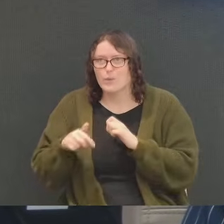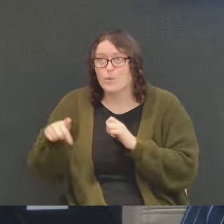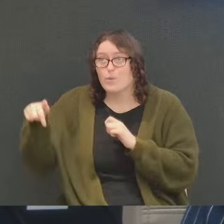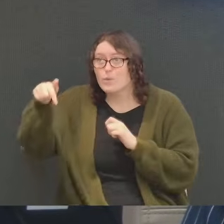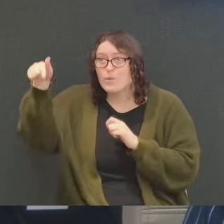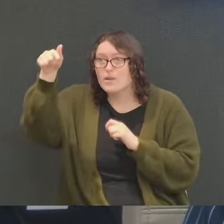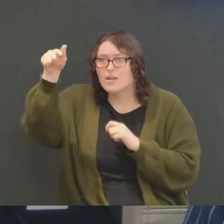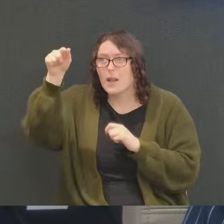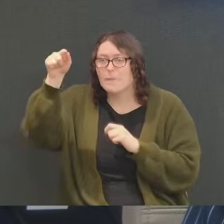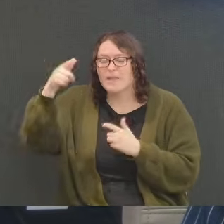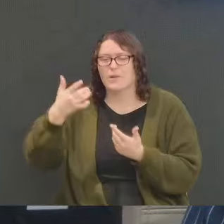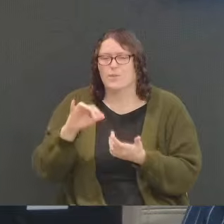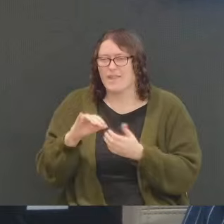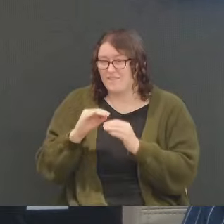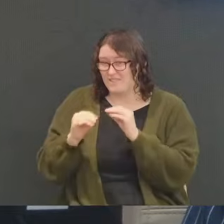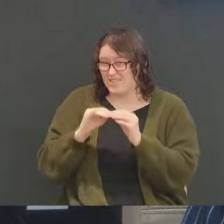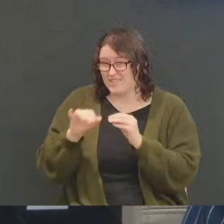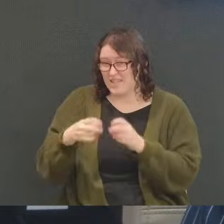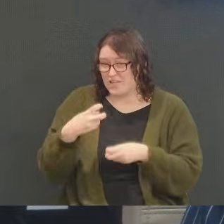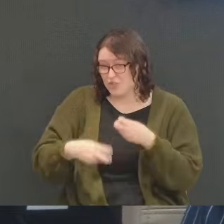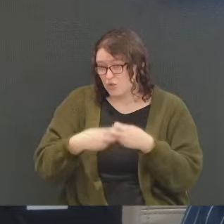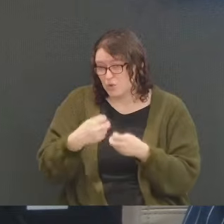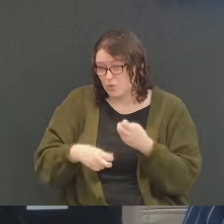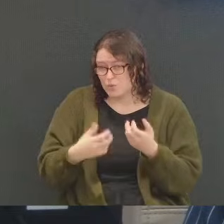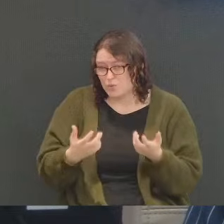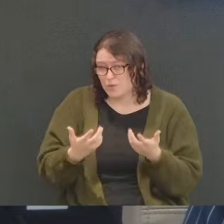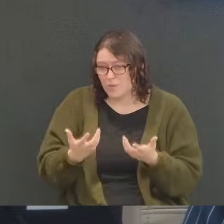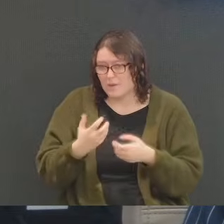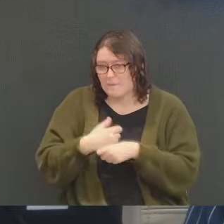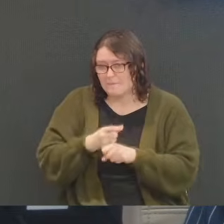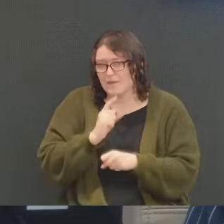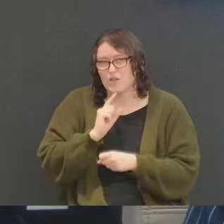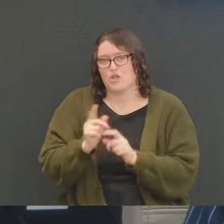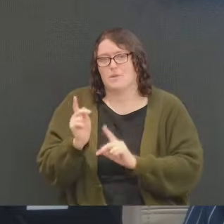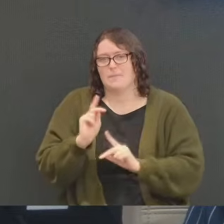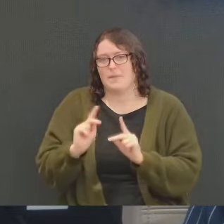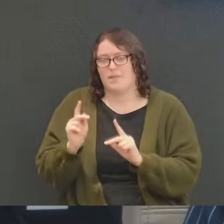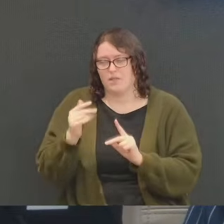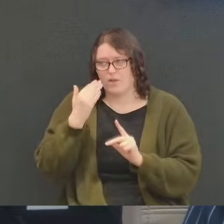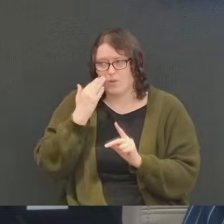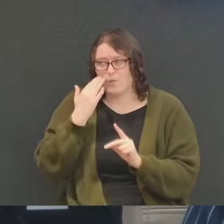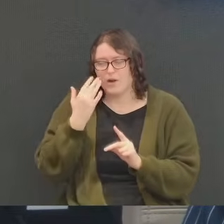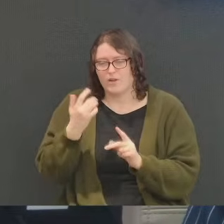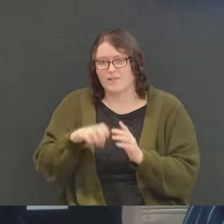correct that problem or or I just want to make sure people know that these escalators should be